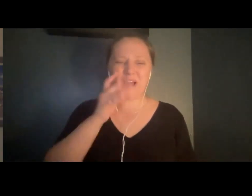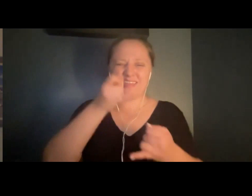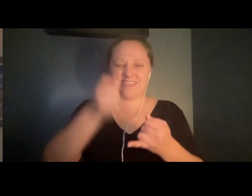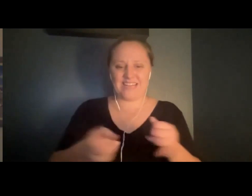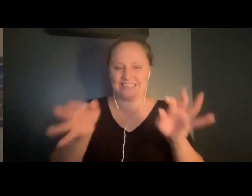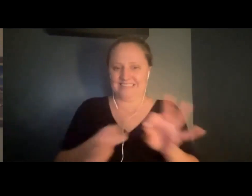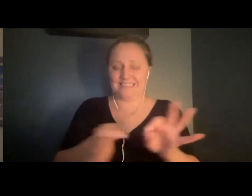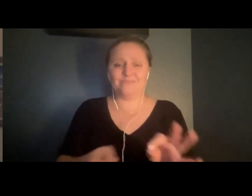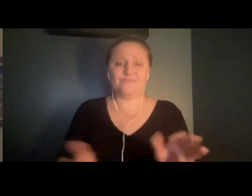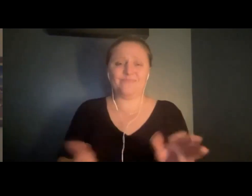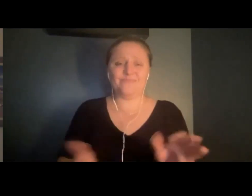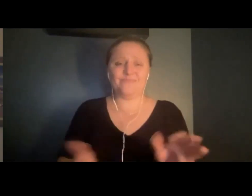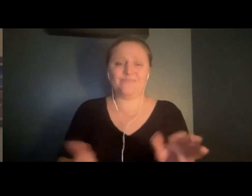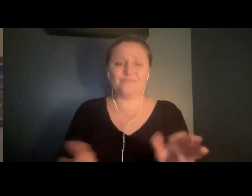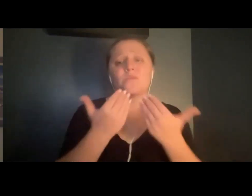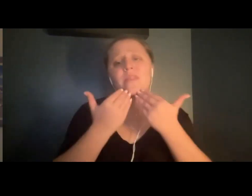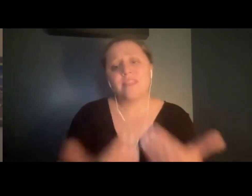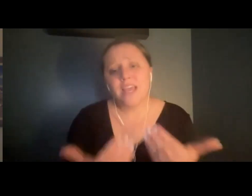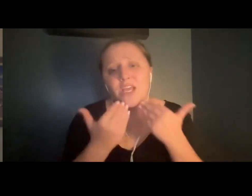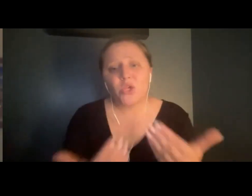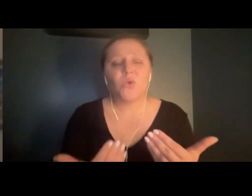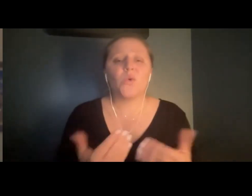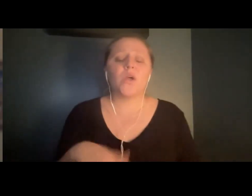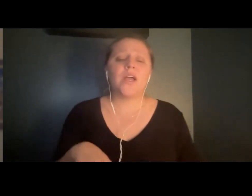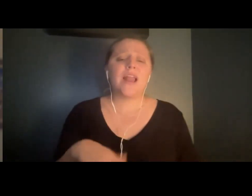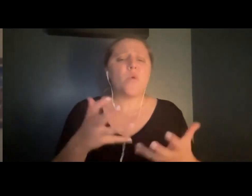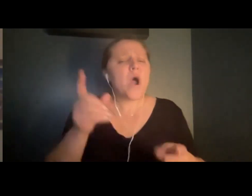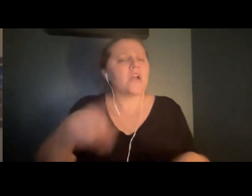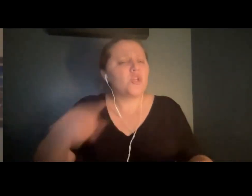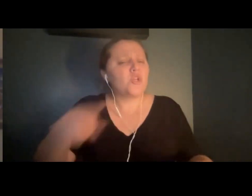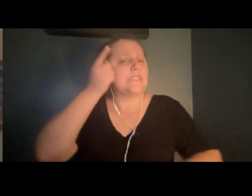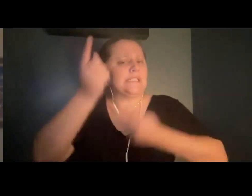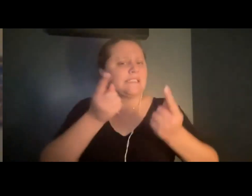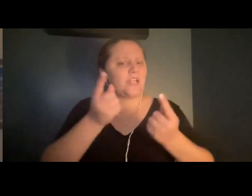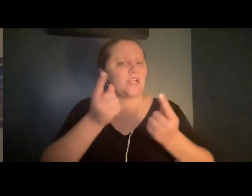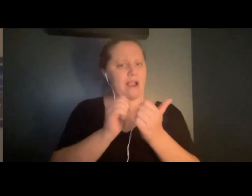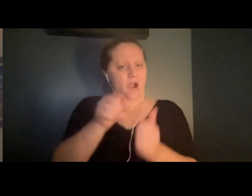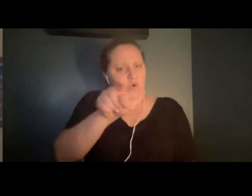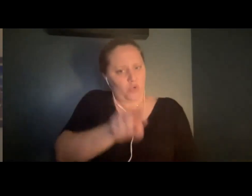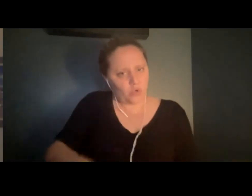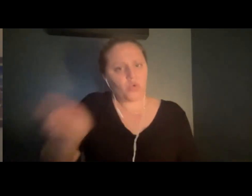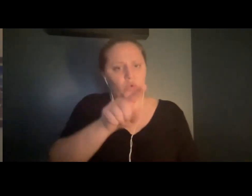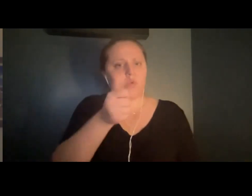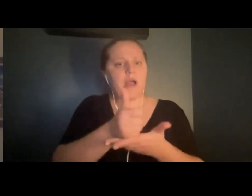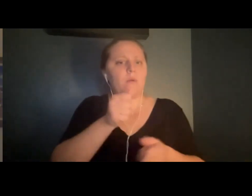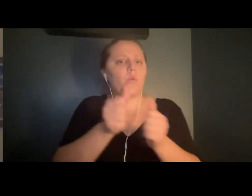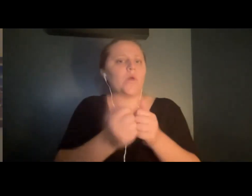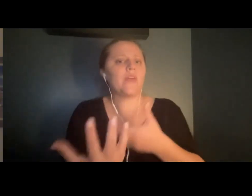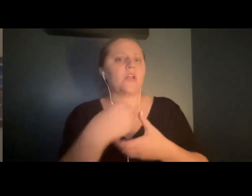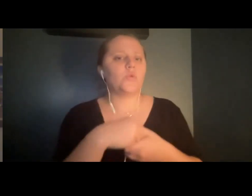wanted to leave that question out there of how are you helping with inclusivity and what action are you going to take to help us be a more